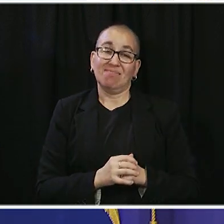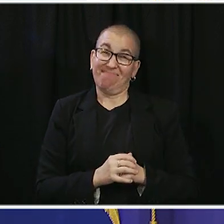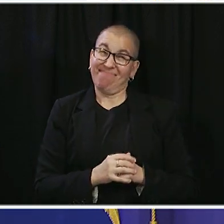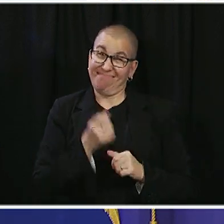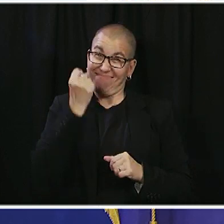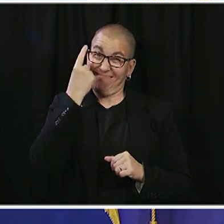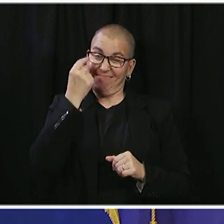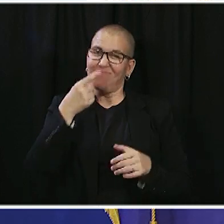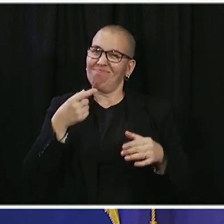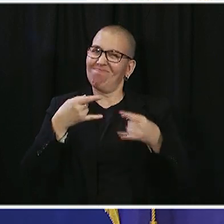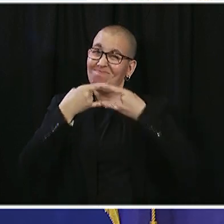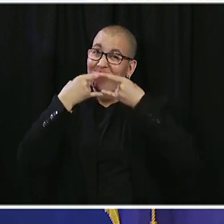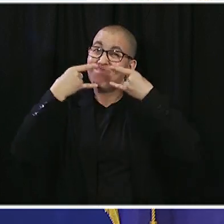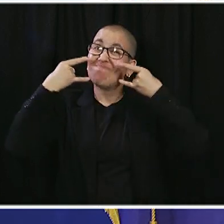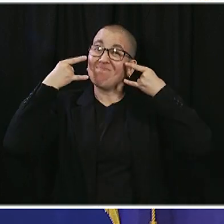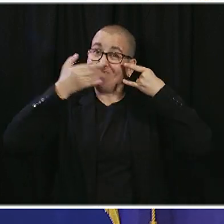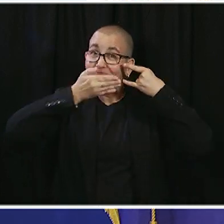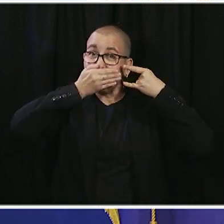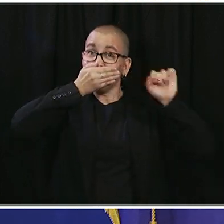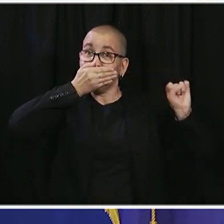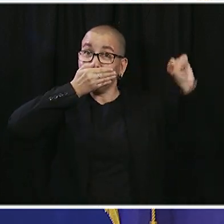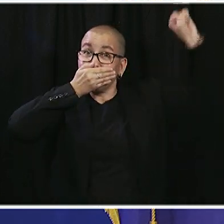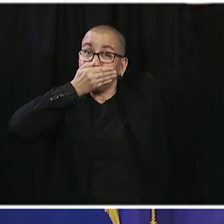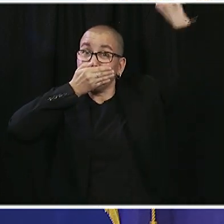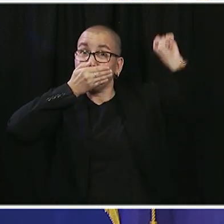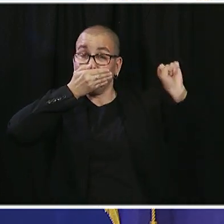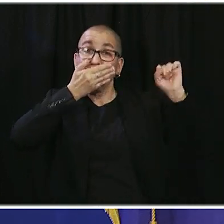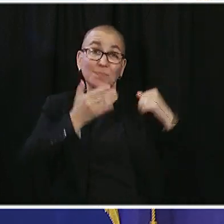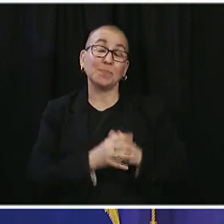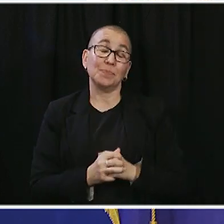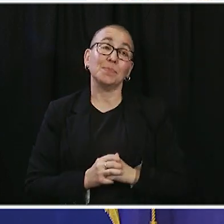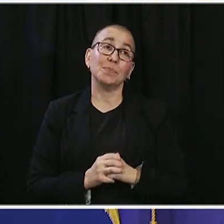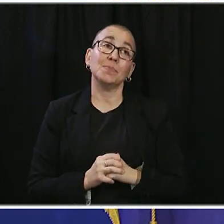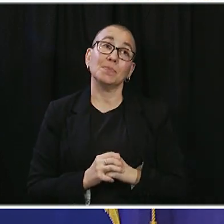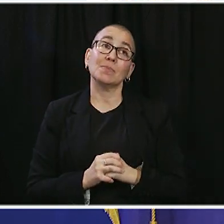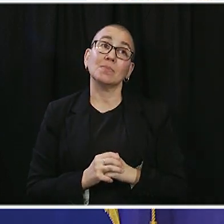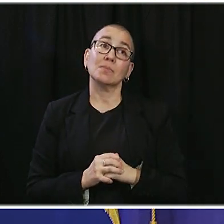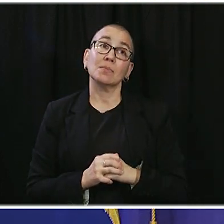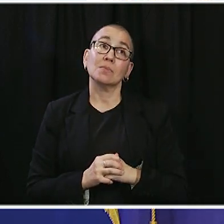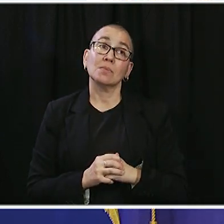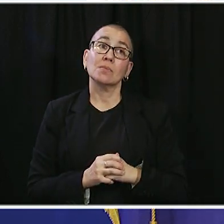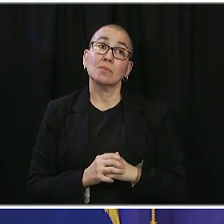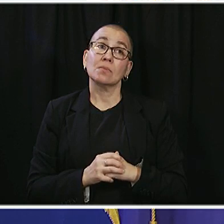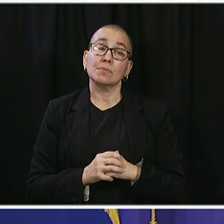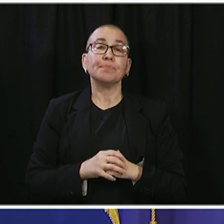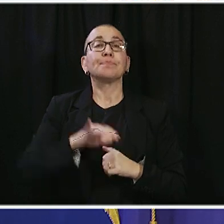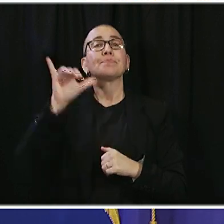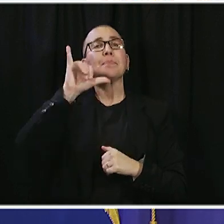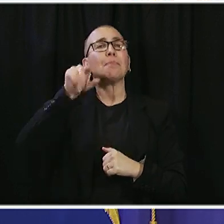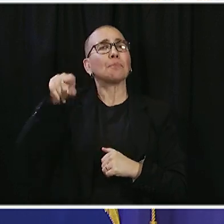WHENEVER YOU CAN, BUT IF YOU'RE STRAINING WHEN YOU EXERCISE OR EATING, YOU DON'T EAT IT. BOWLING ALLEYS AND MOVIE